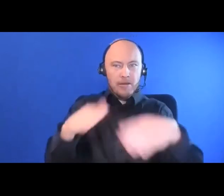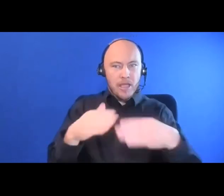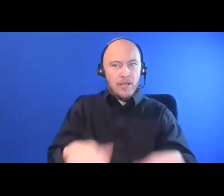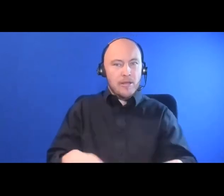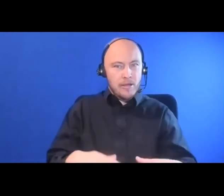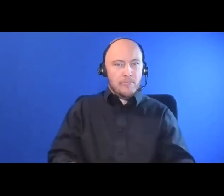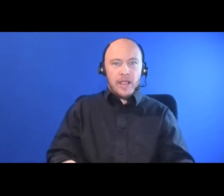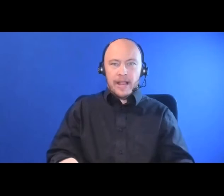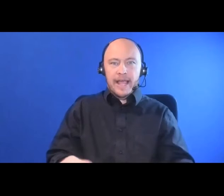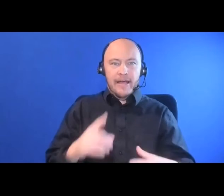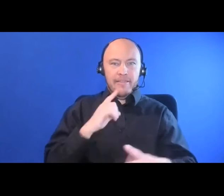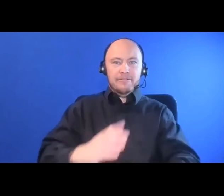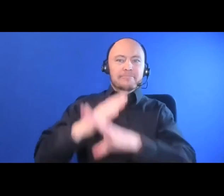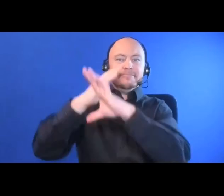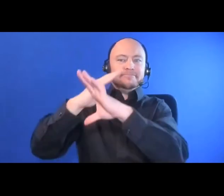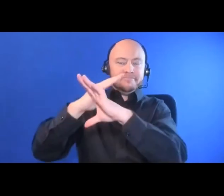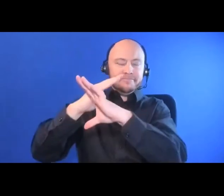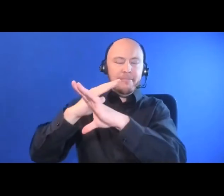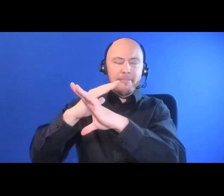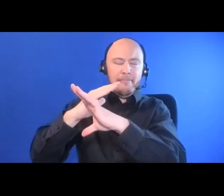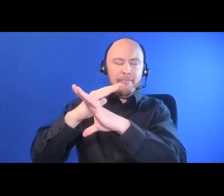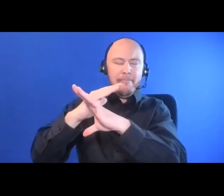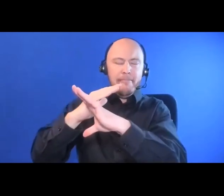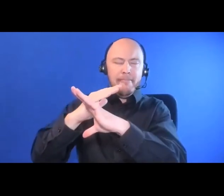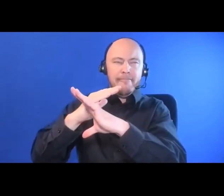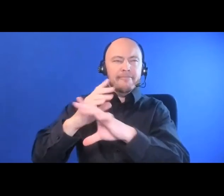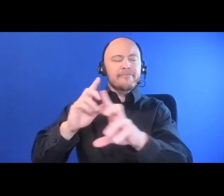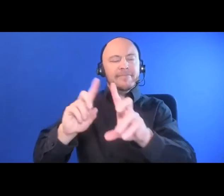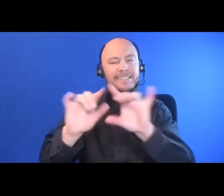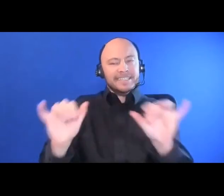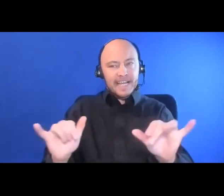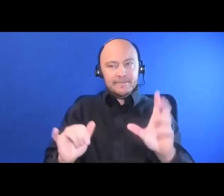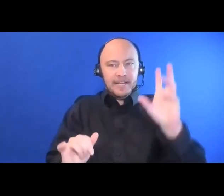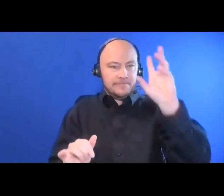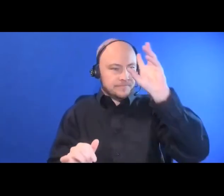and in other ways it's really just created more issues.